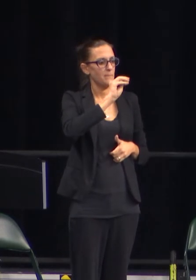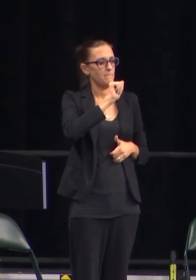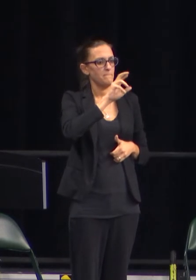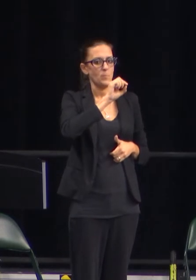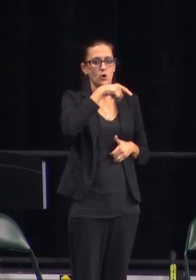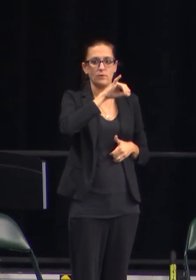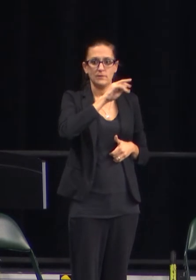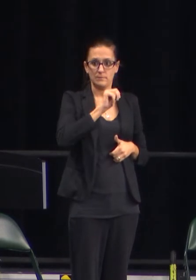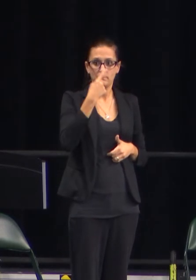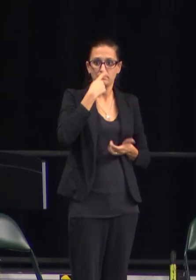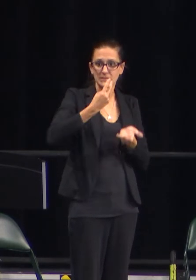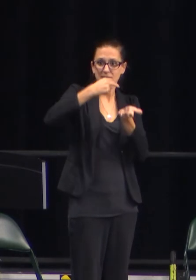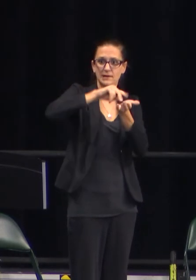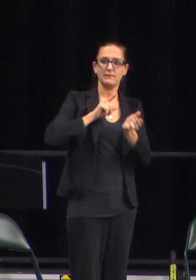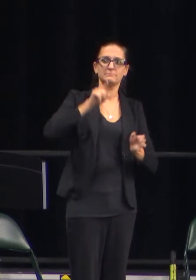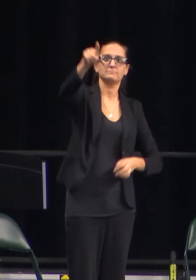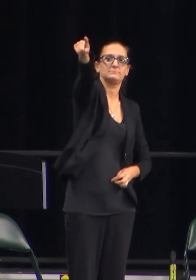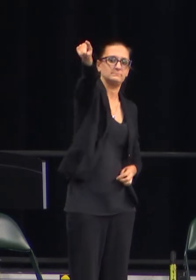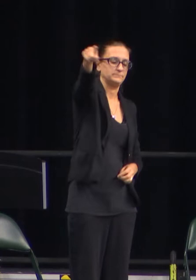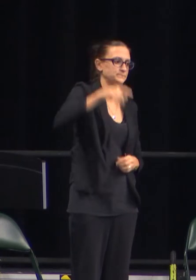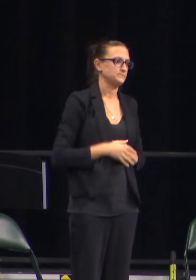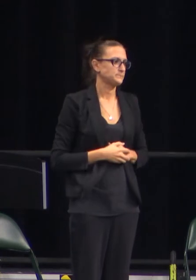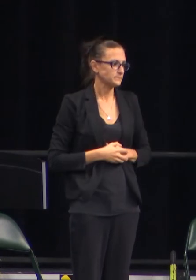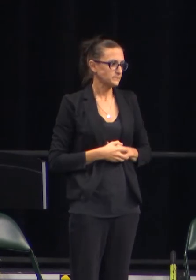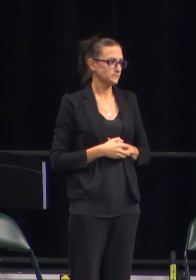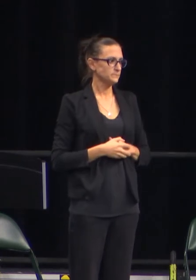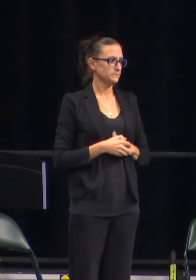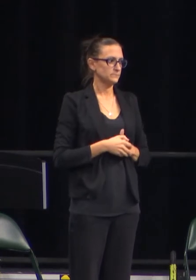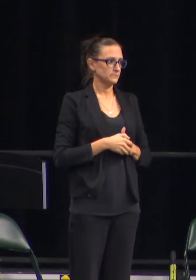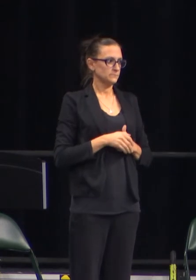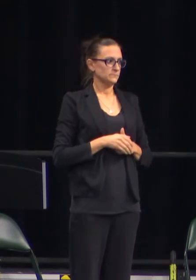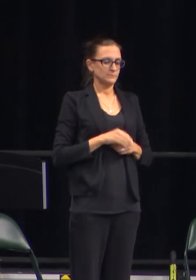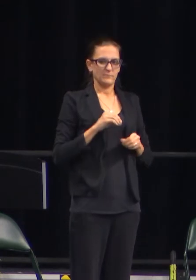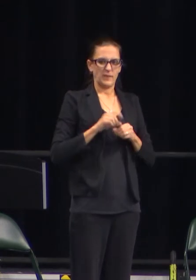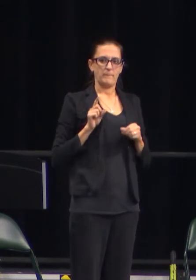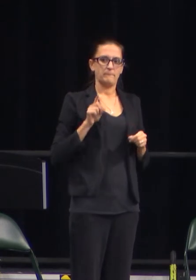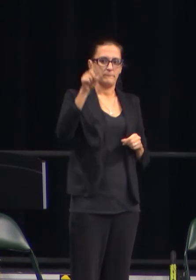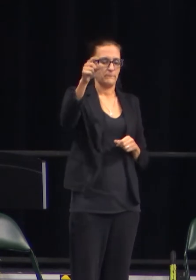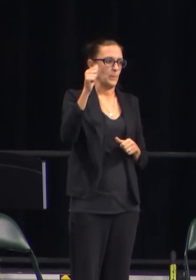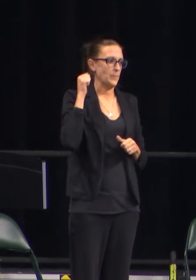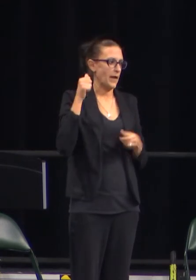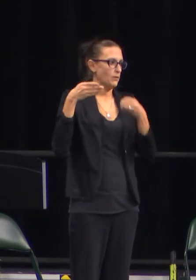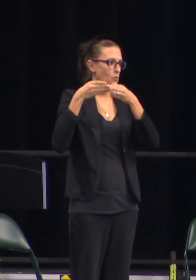Yessica, please stand to be recognized. (audience applauding)